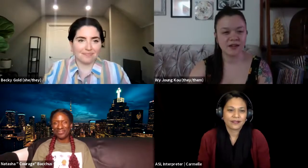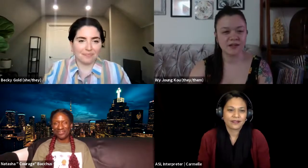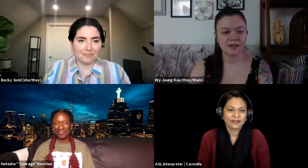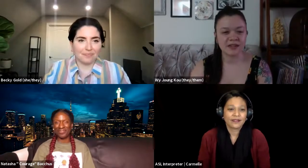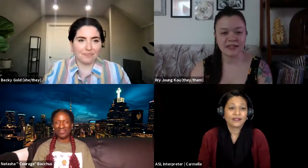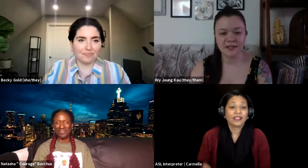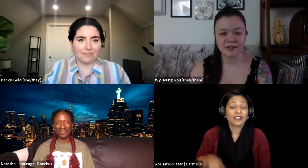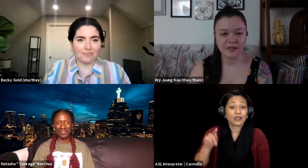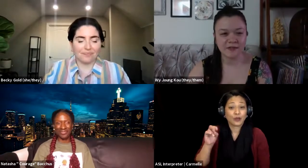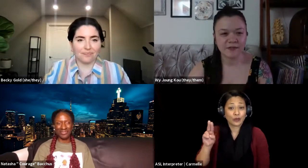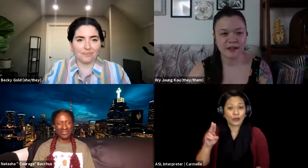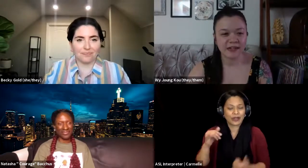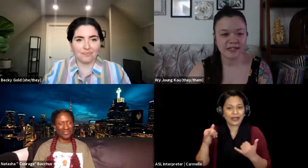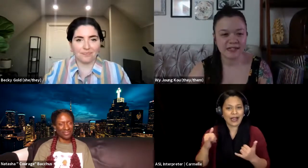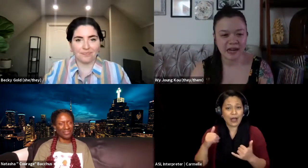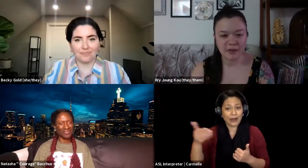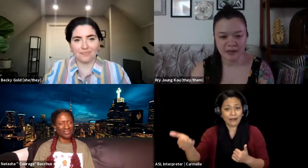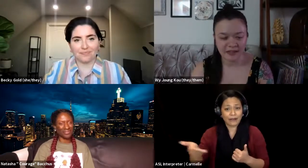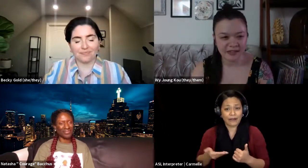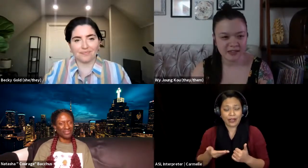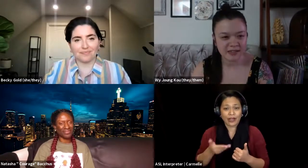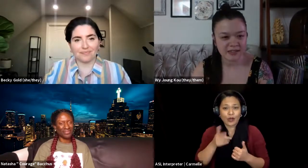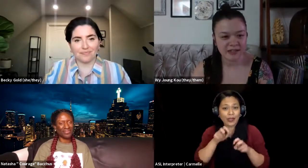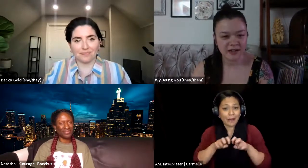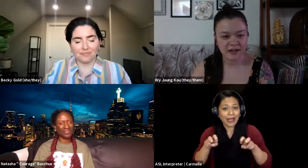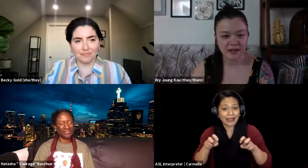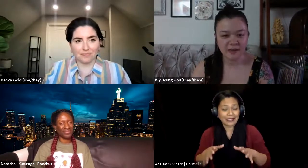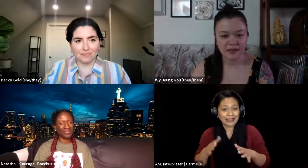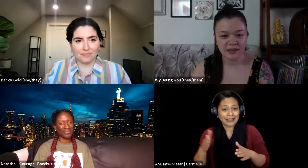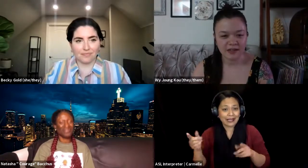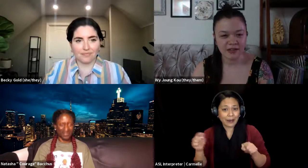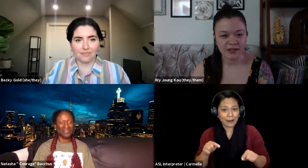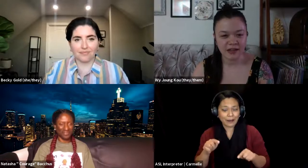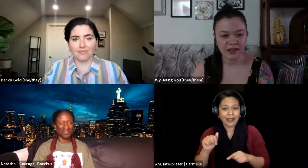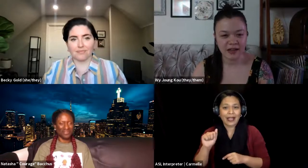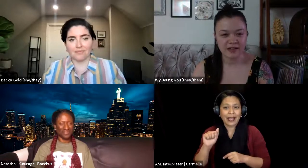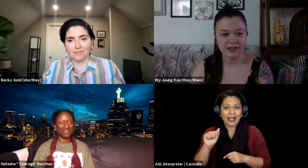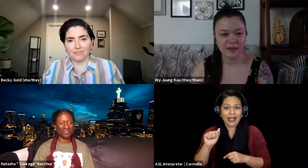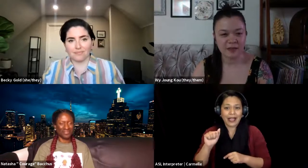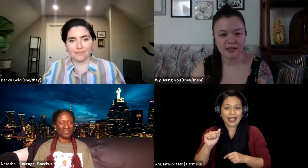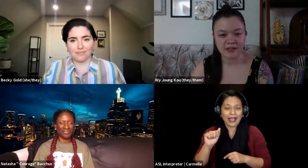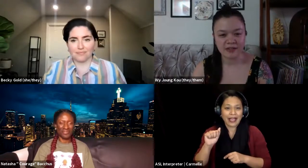so i'd like to invite our panelists Amelia, Jenelle and Dominique to